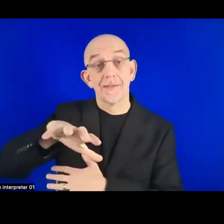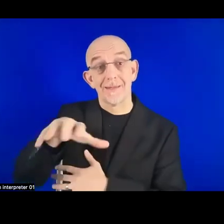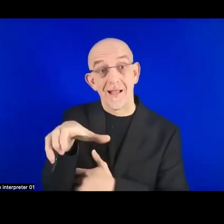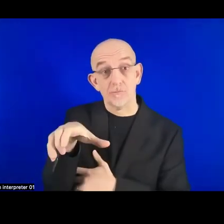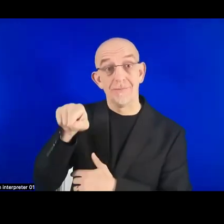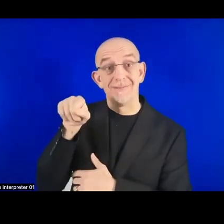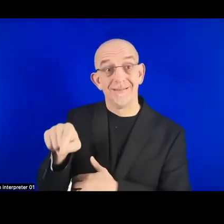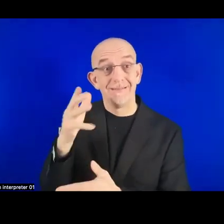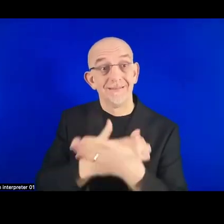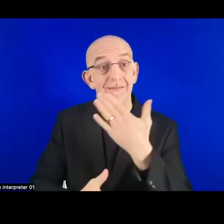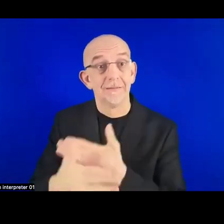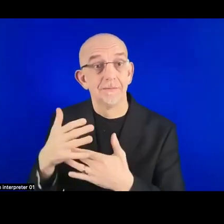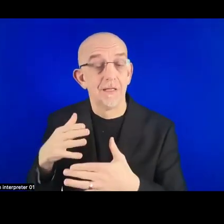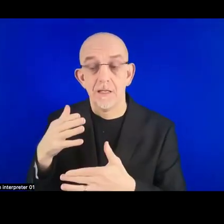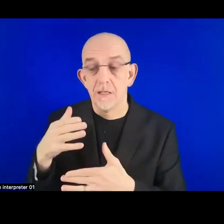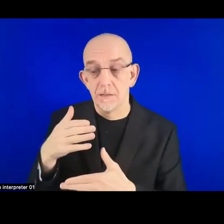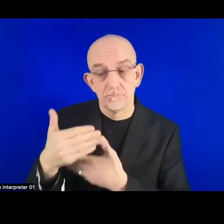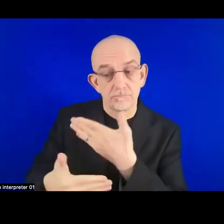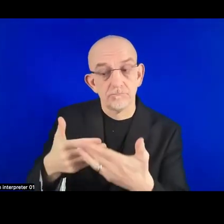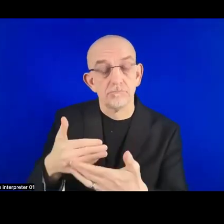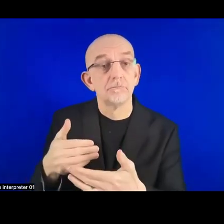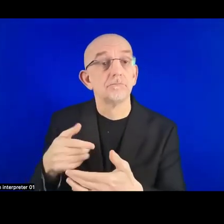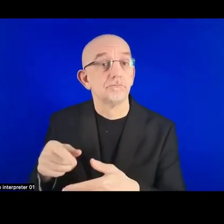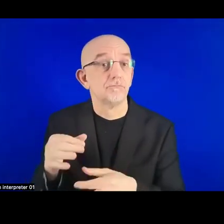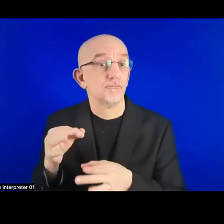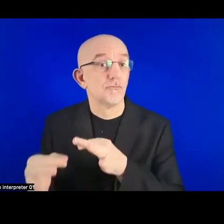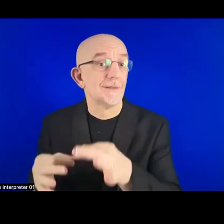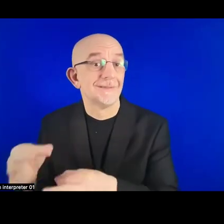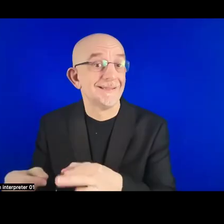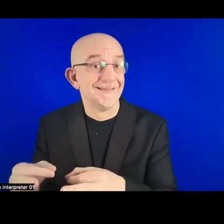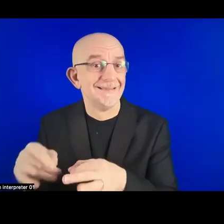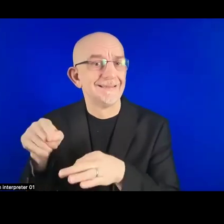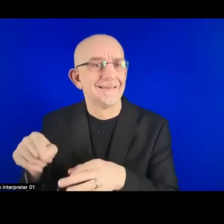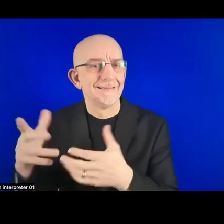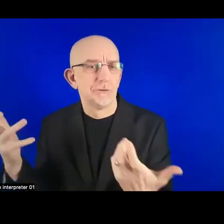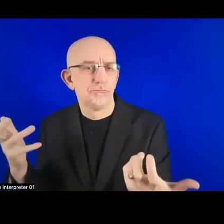gone on to develop more research in the arenas of legal capacity, reproductive